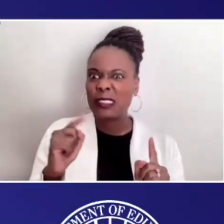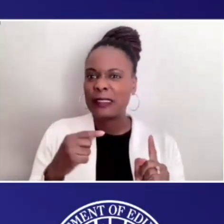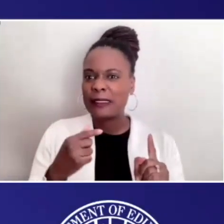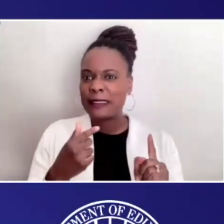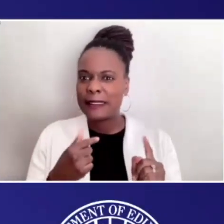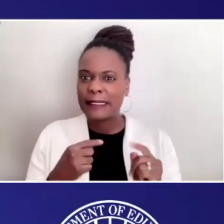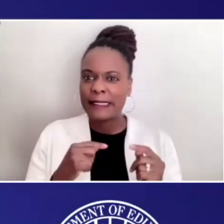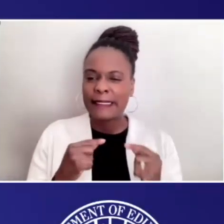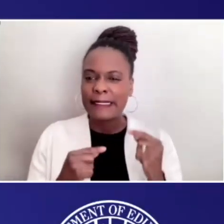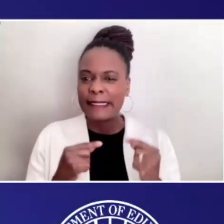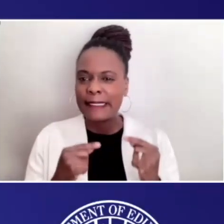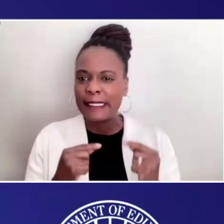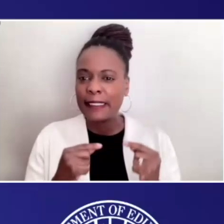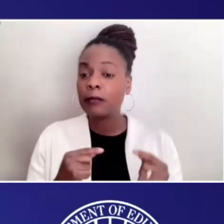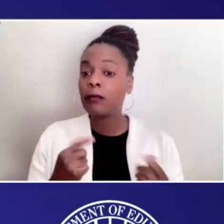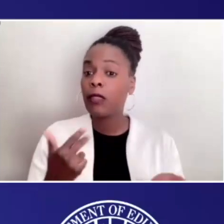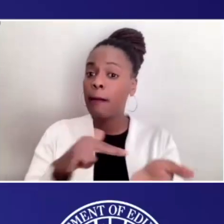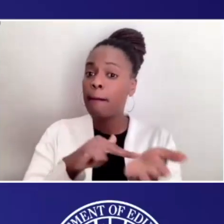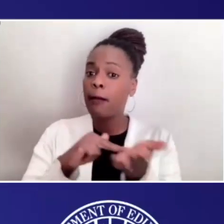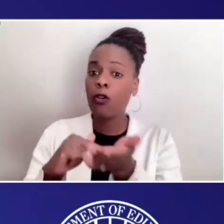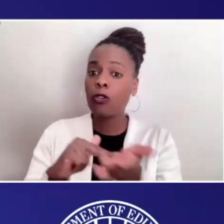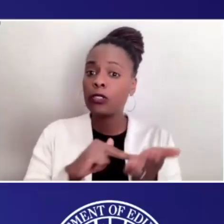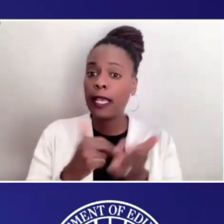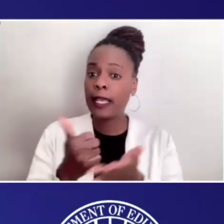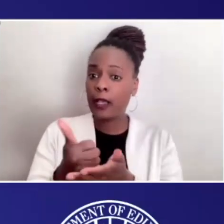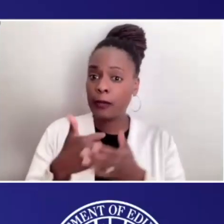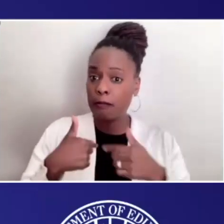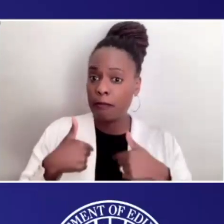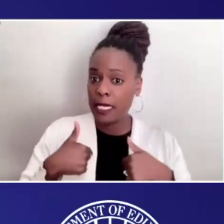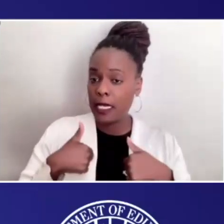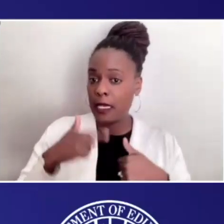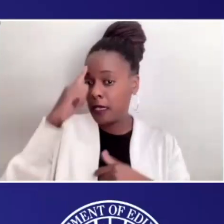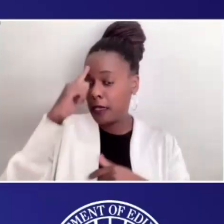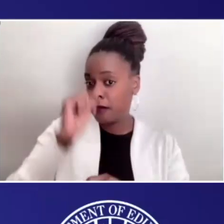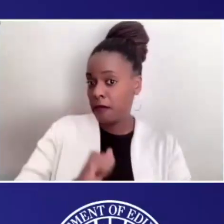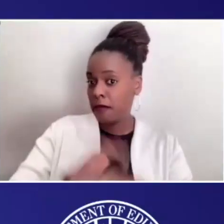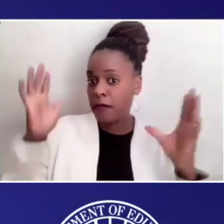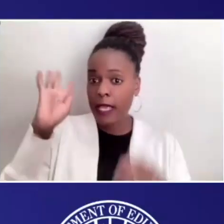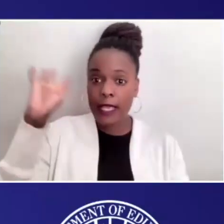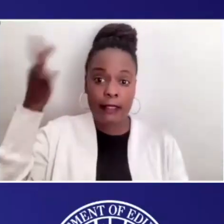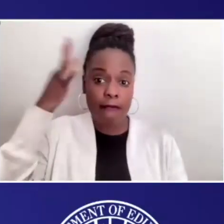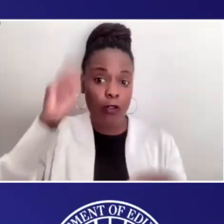idea, as your Federal negotiator, where do we need to focus our attention on